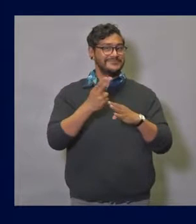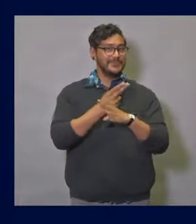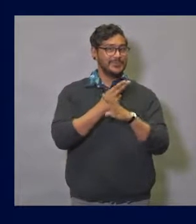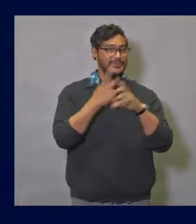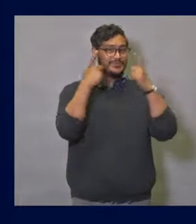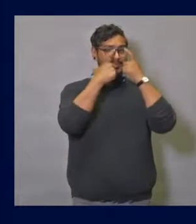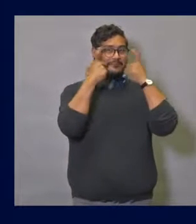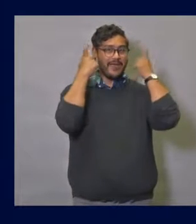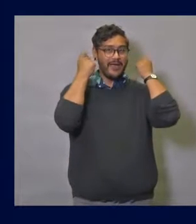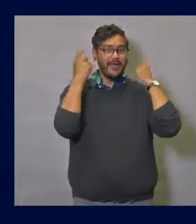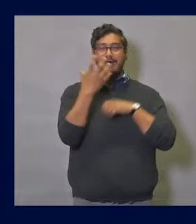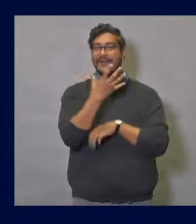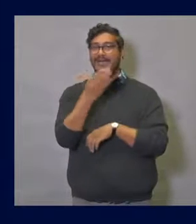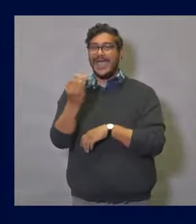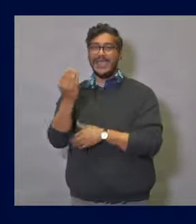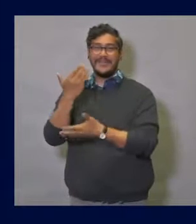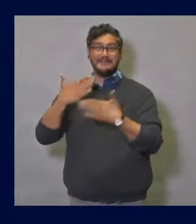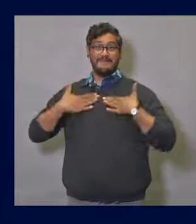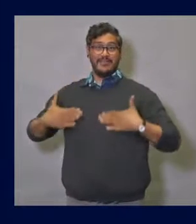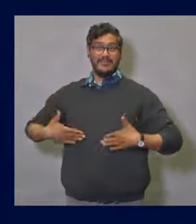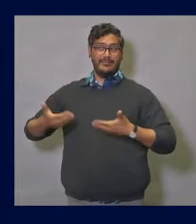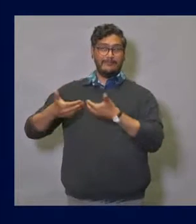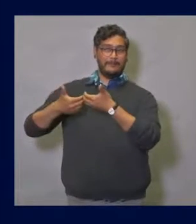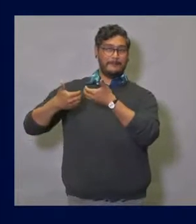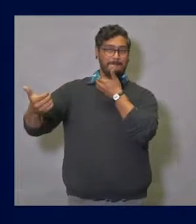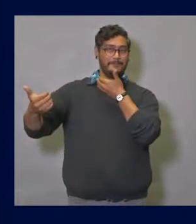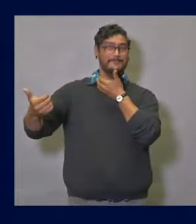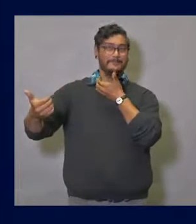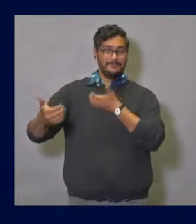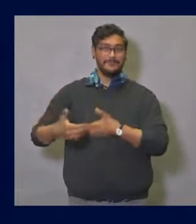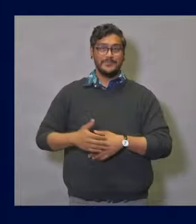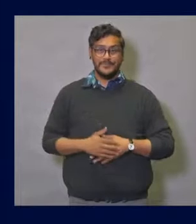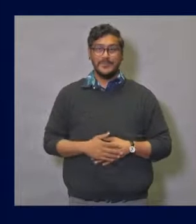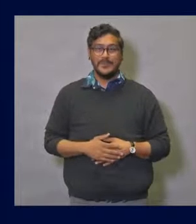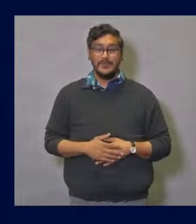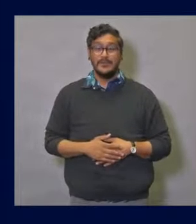UN CONDADO HERMOSO, LOS ANIMAMOS A QUE DISFRUTEN DE